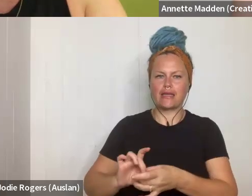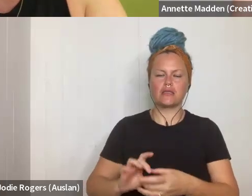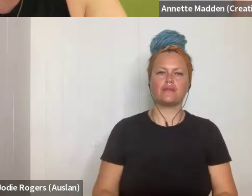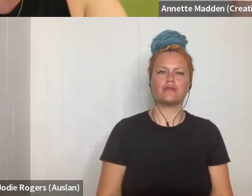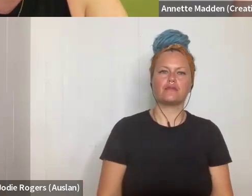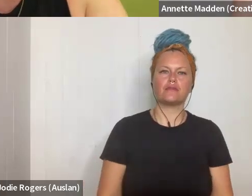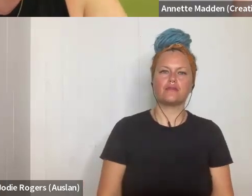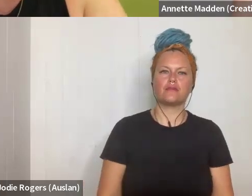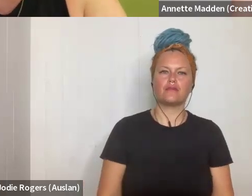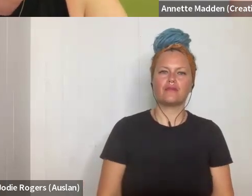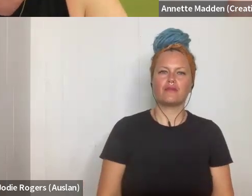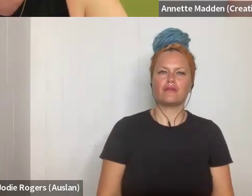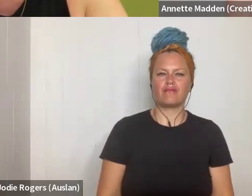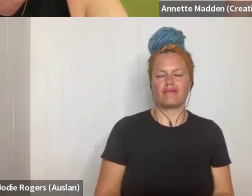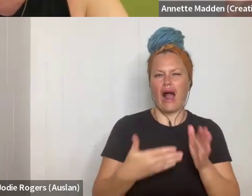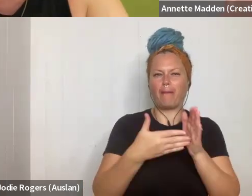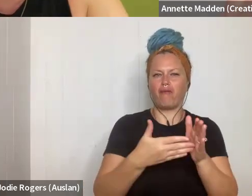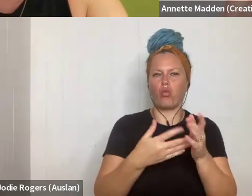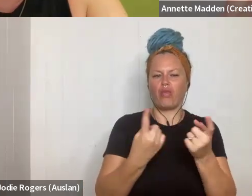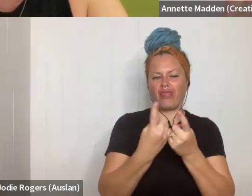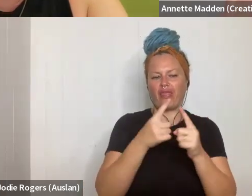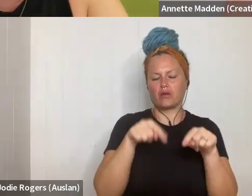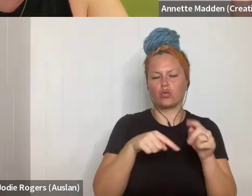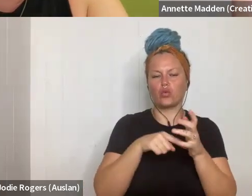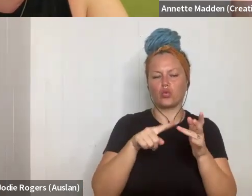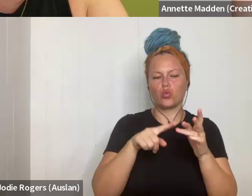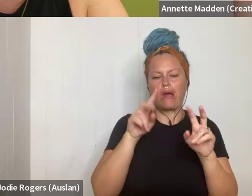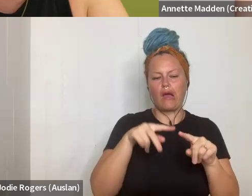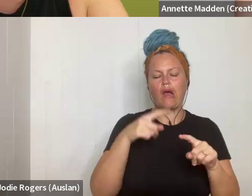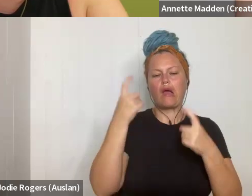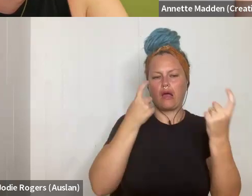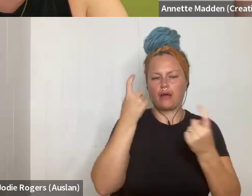cultural and intellectual property in the arts, there is a link to that